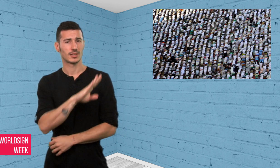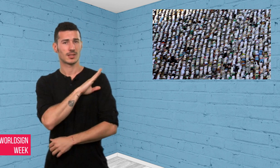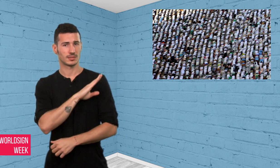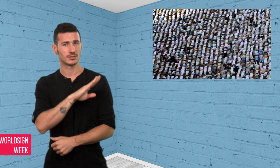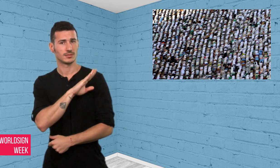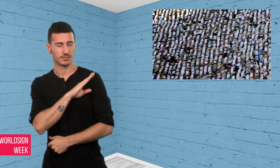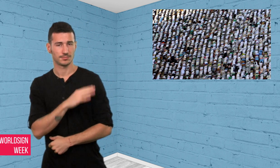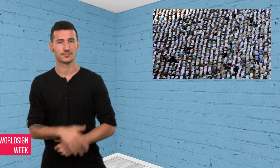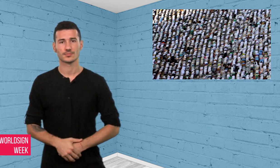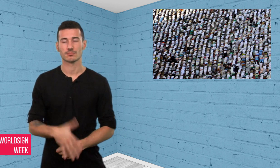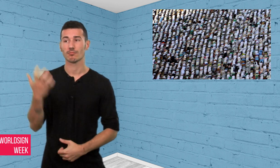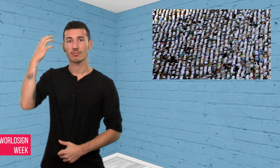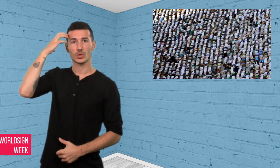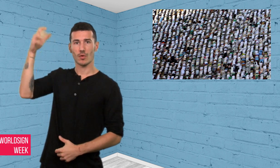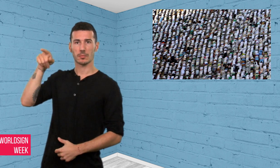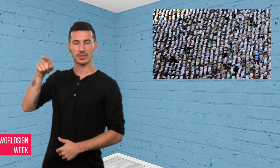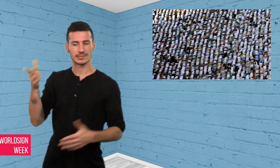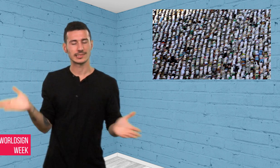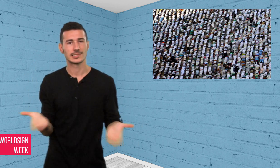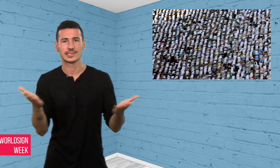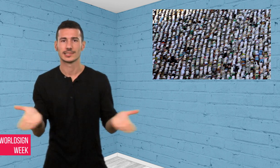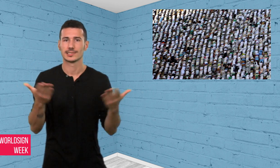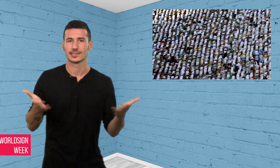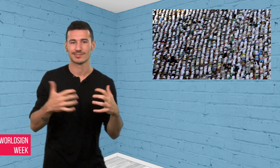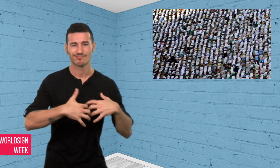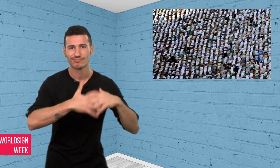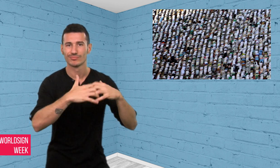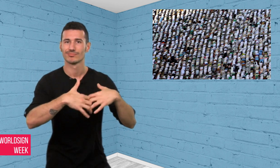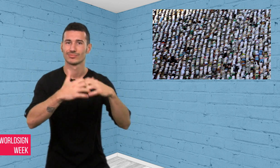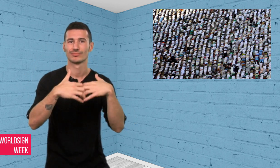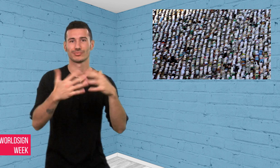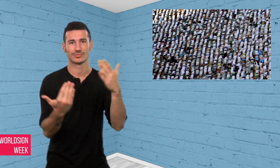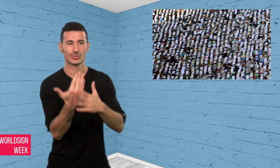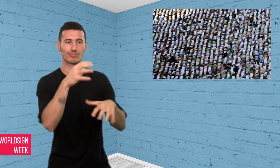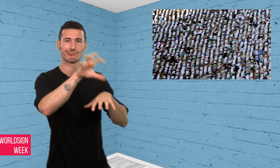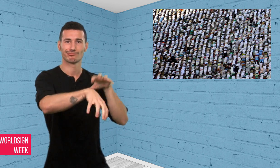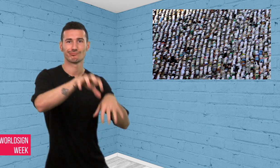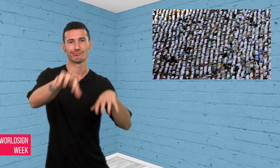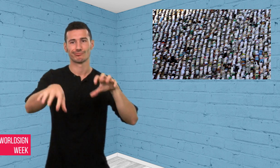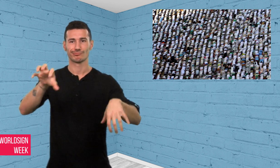The government continues to improve the site and